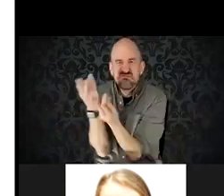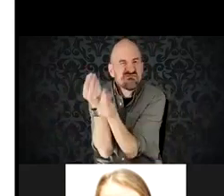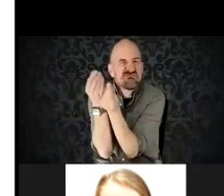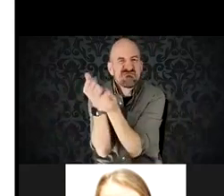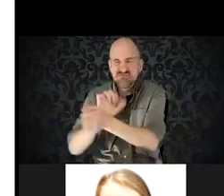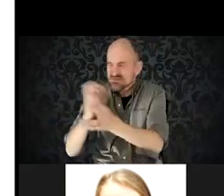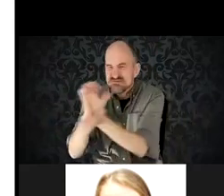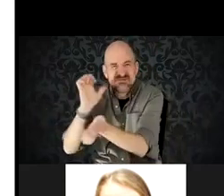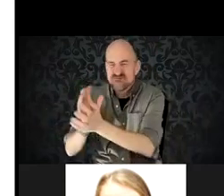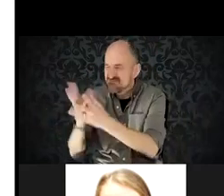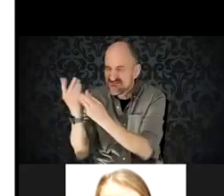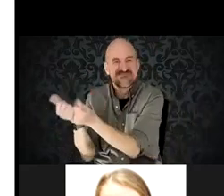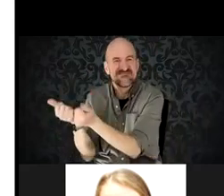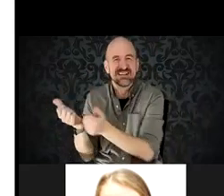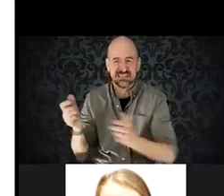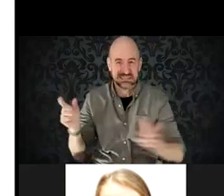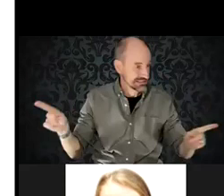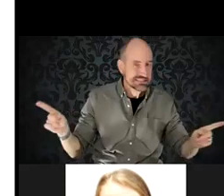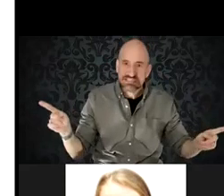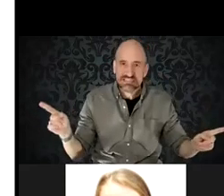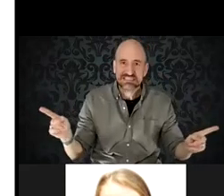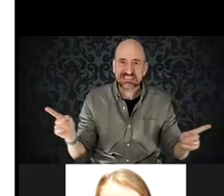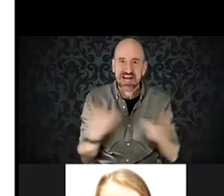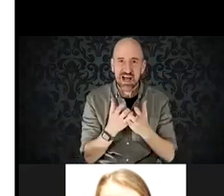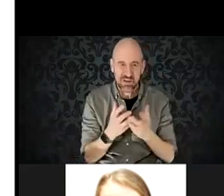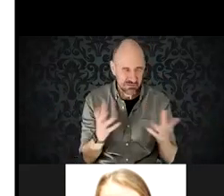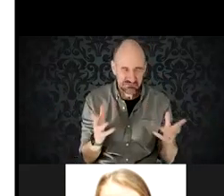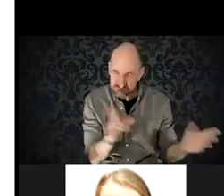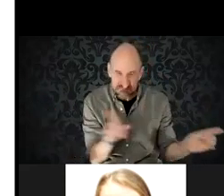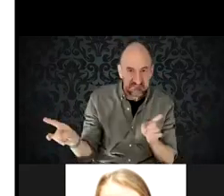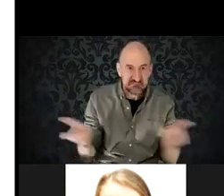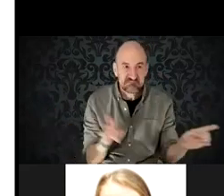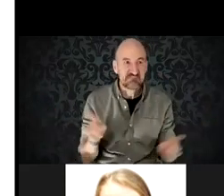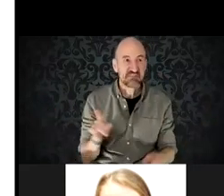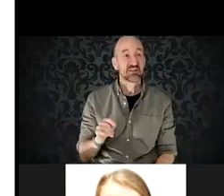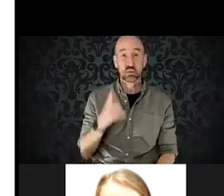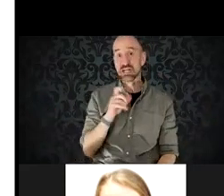We obviously had to think about the transition from hospital, clean environment, to outside environments where